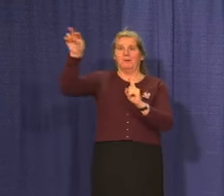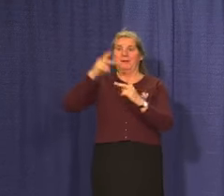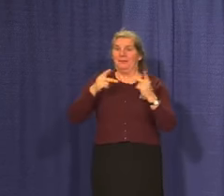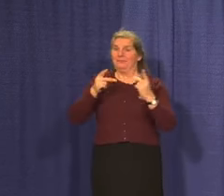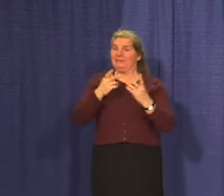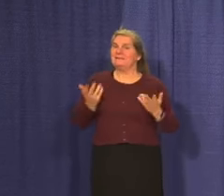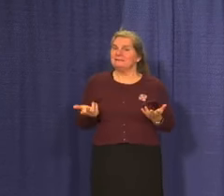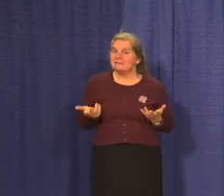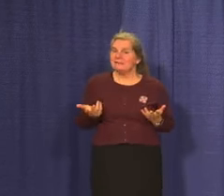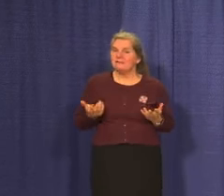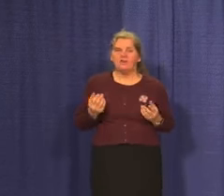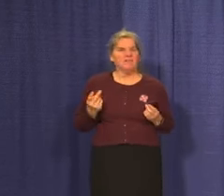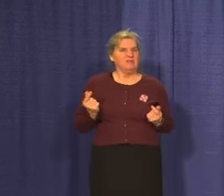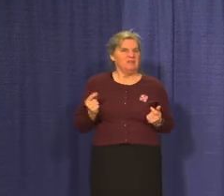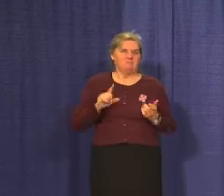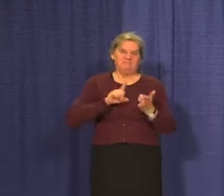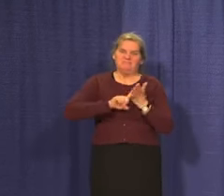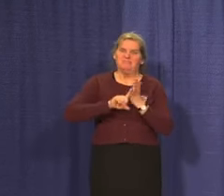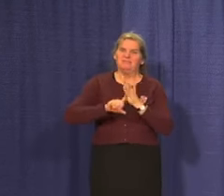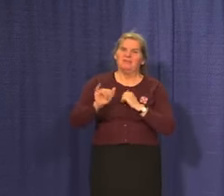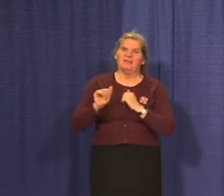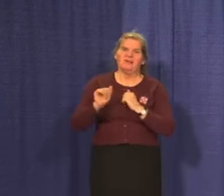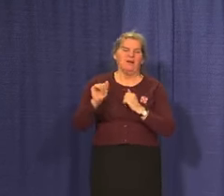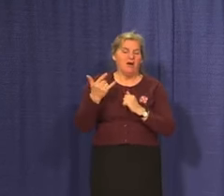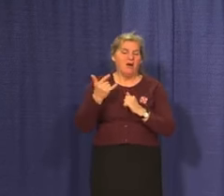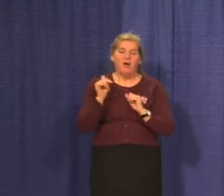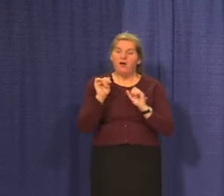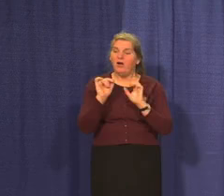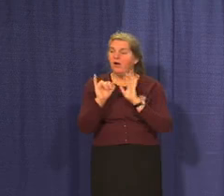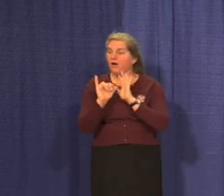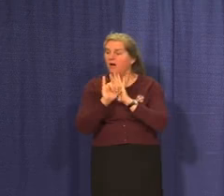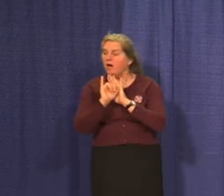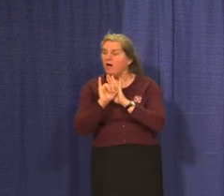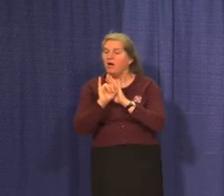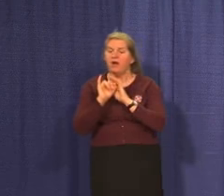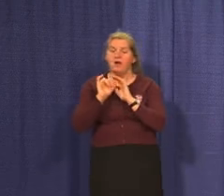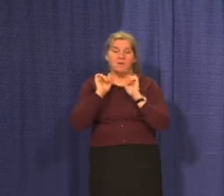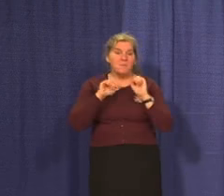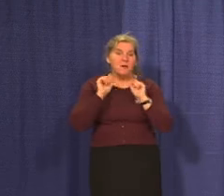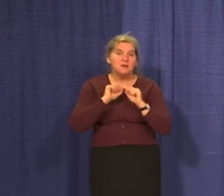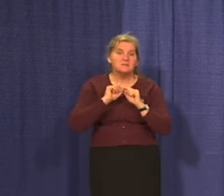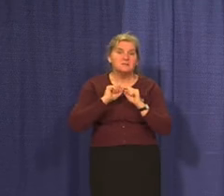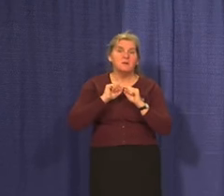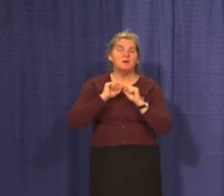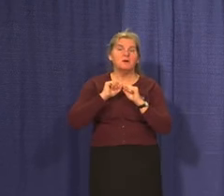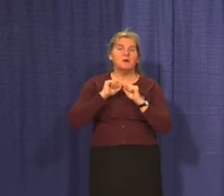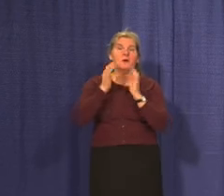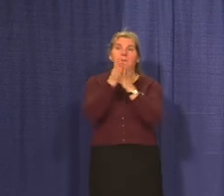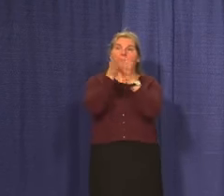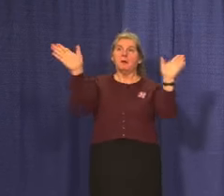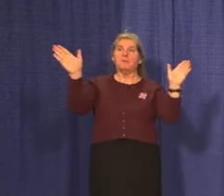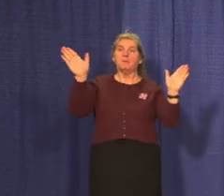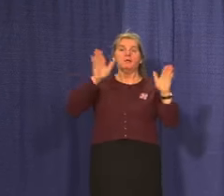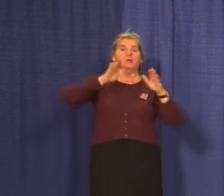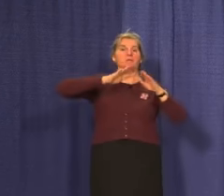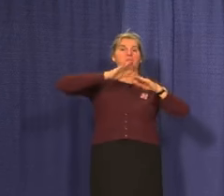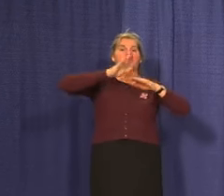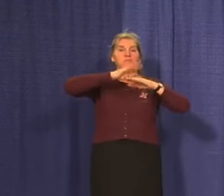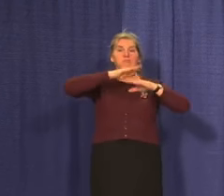THIS QUICKLY. IDENTIFY ALL THE POSSIBLE PUBLIC EXPOSURES, EVEN THOUGH SOME OF THEM ARE NOT PRECAUTIONARY, AND